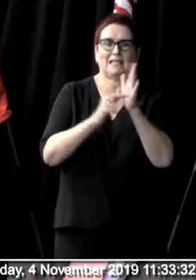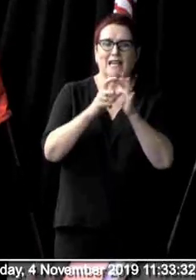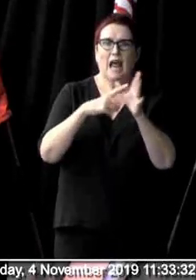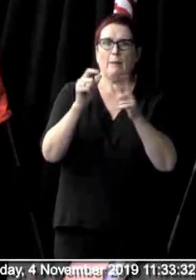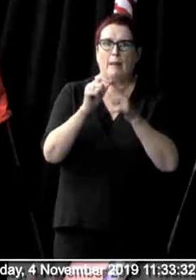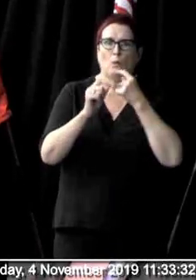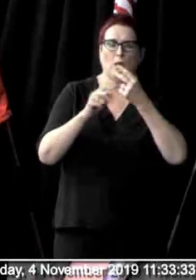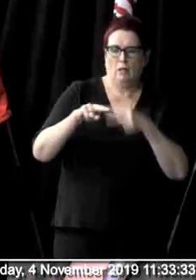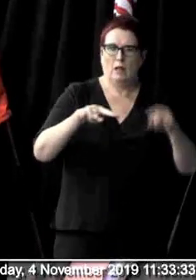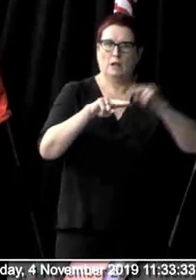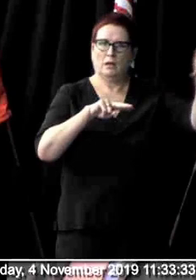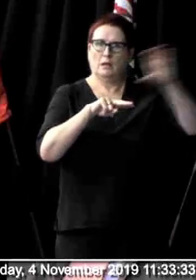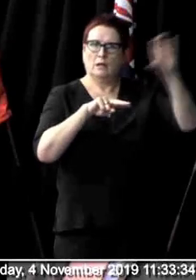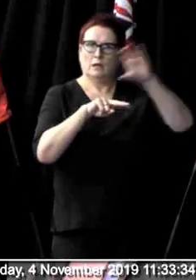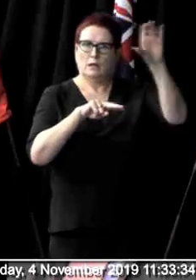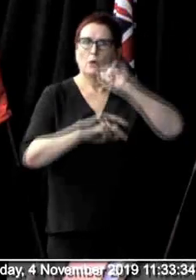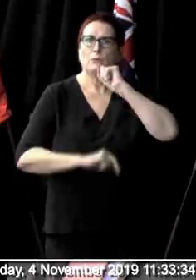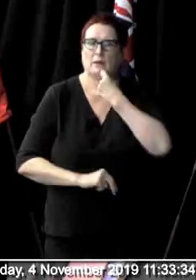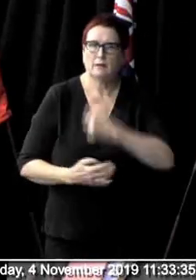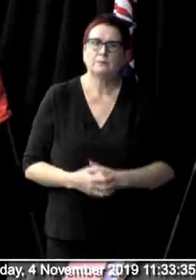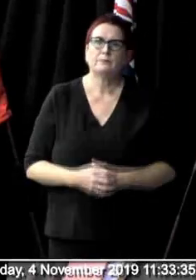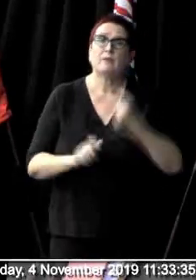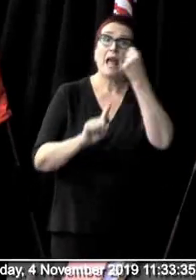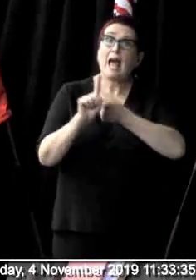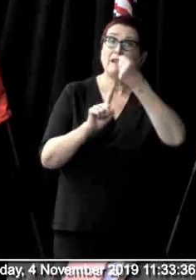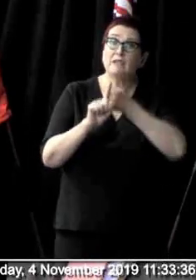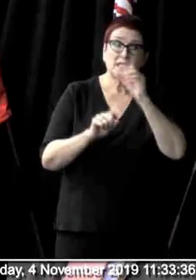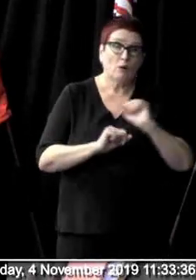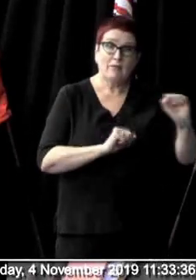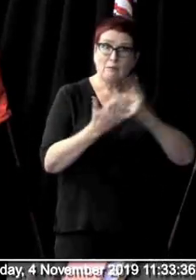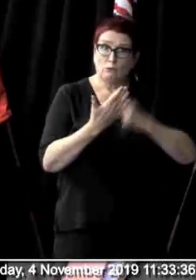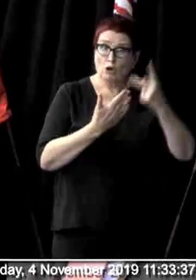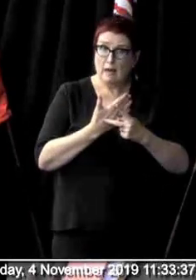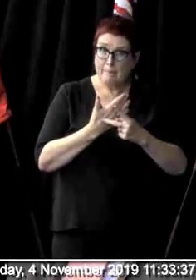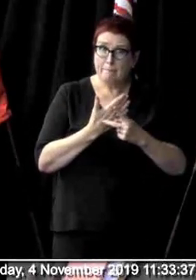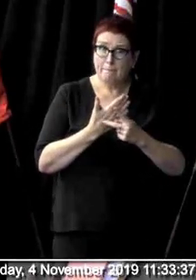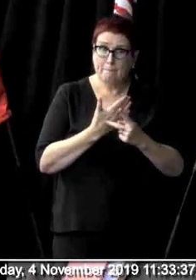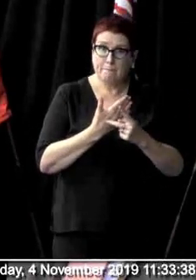Advocates from the National Disability Advocacy Program are able to help protect